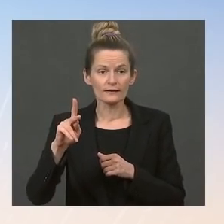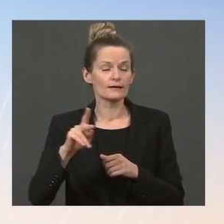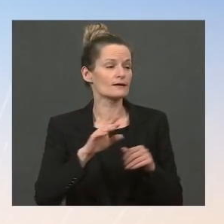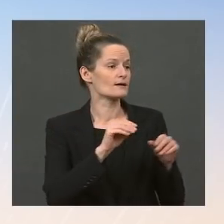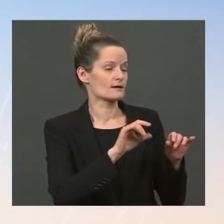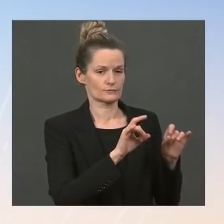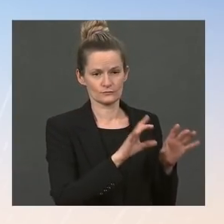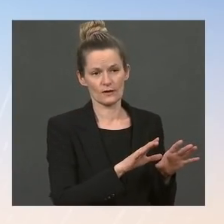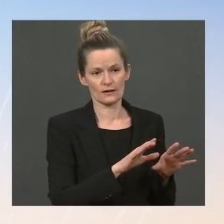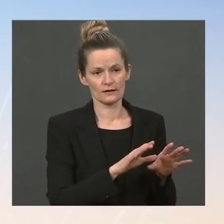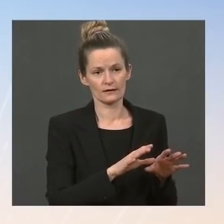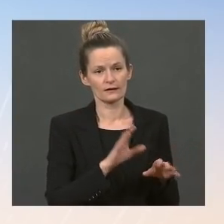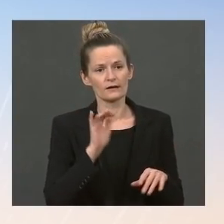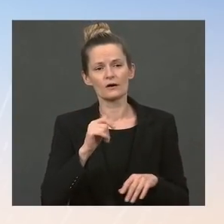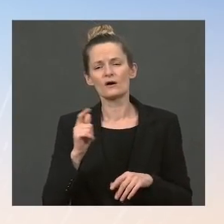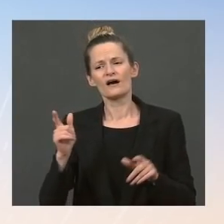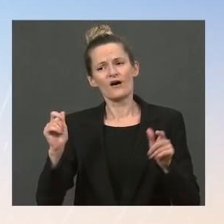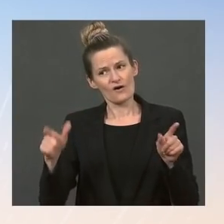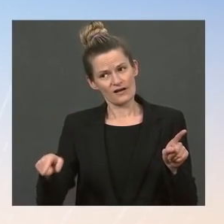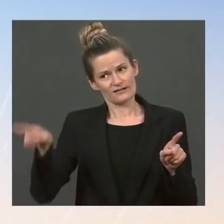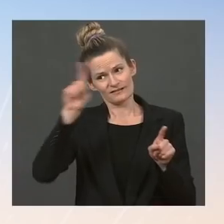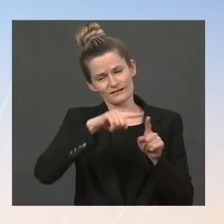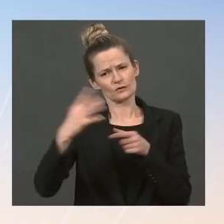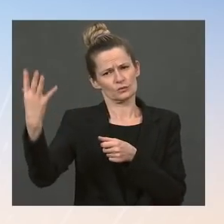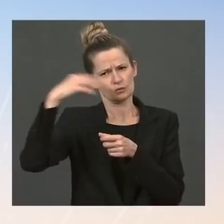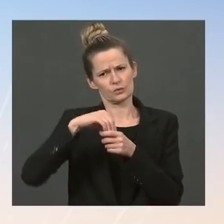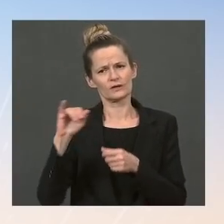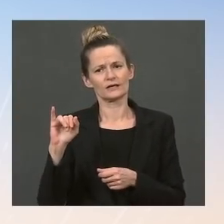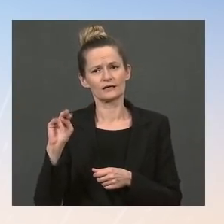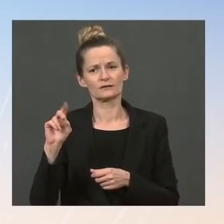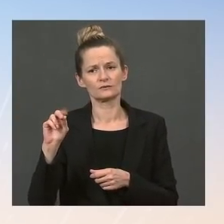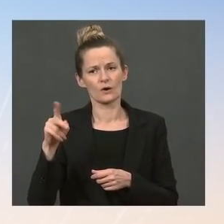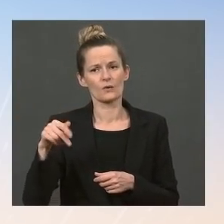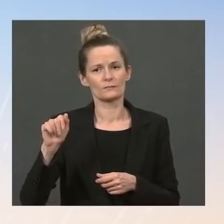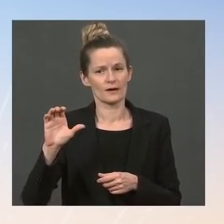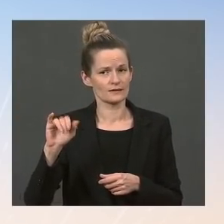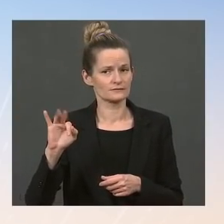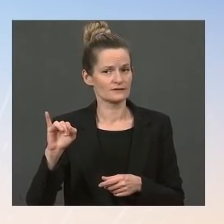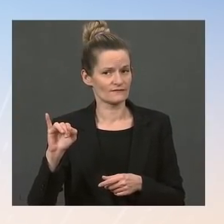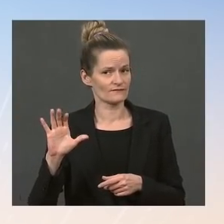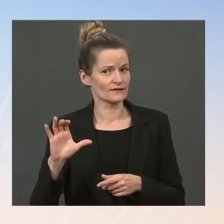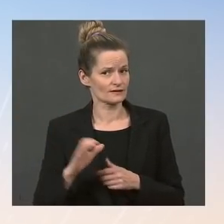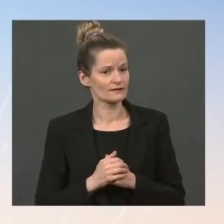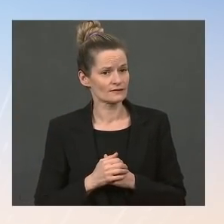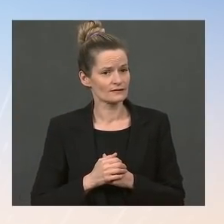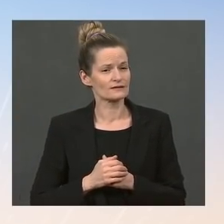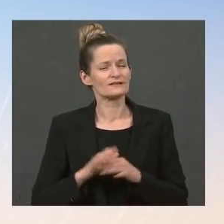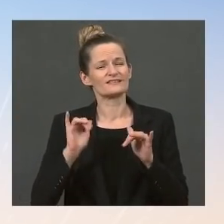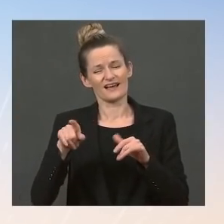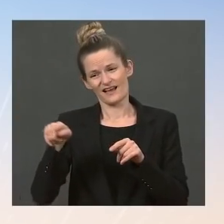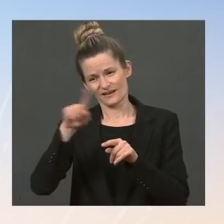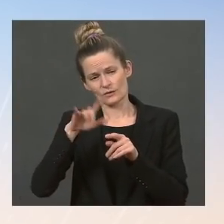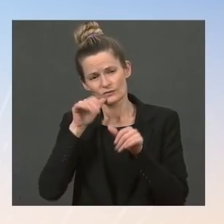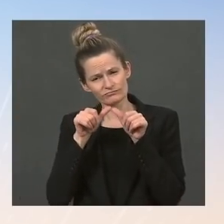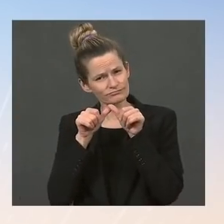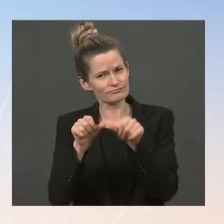That's what his focus is, and we will continue to work toward a productive, constructive partnership with the French. Go ahead. >> The Press: Thank you, Jen.